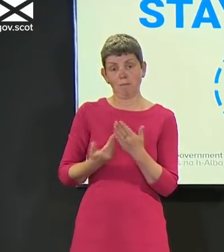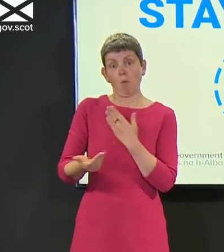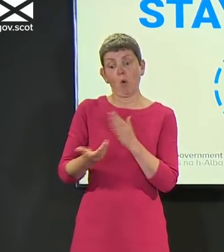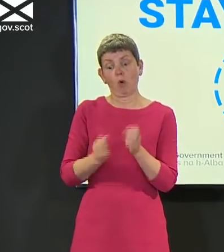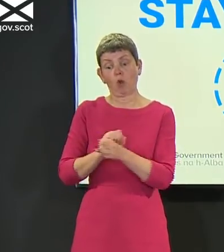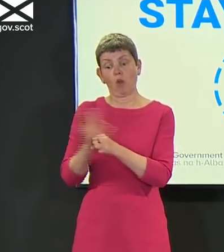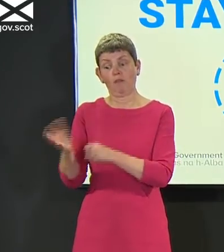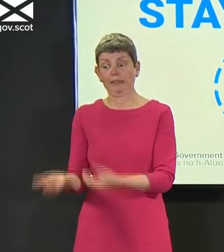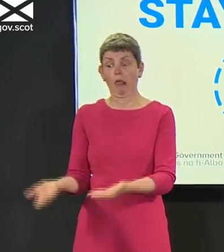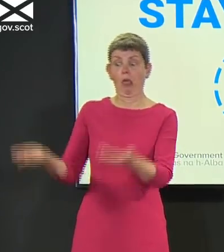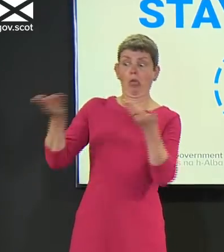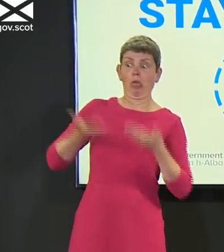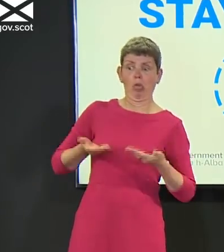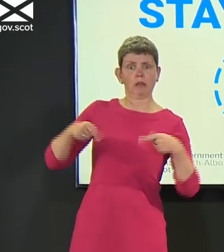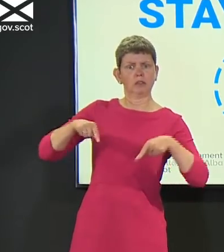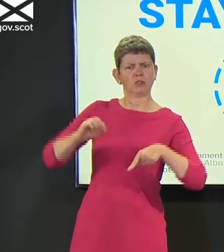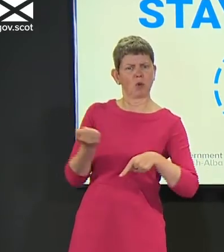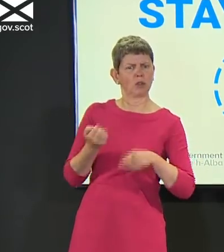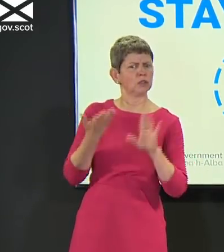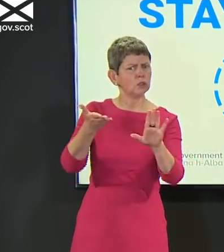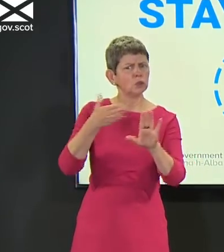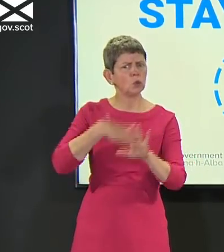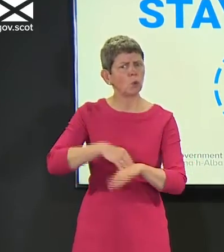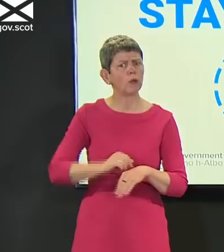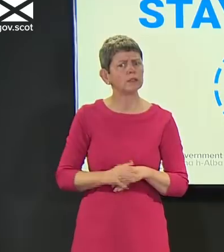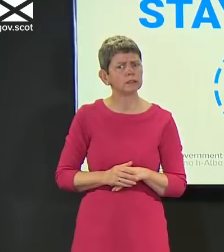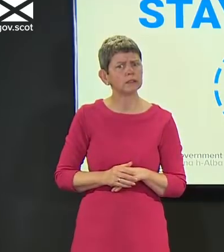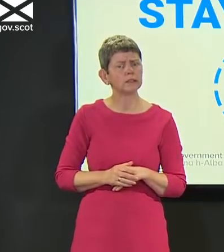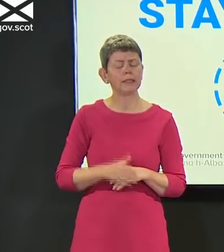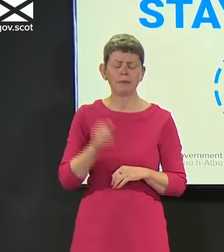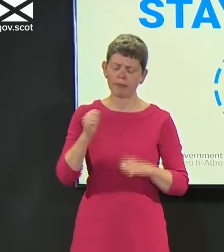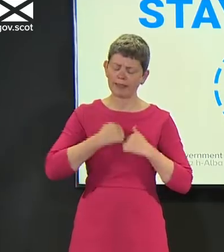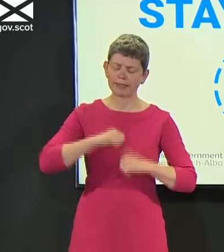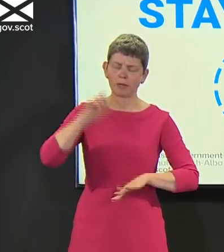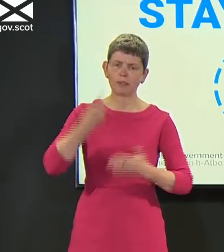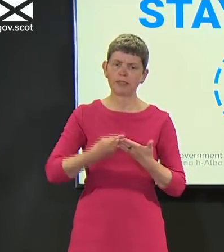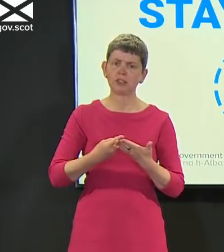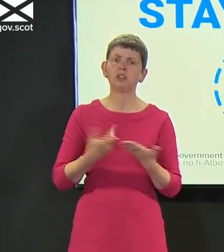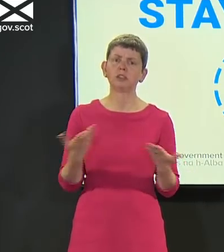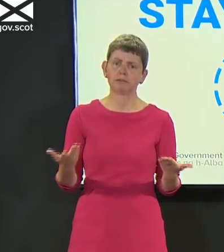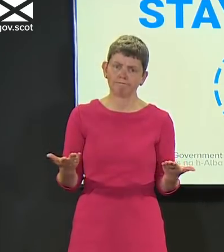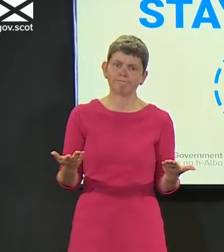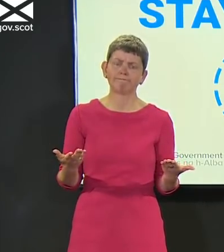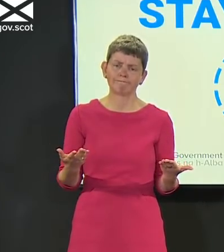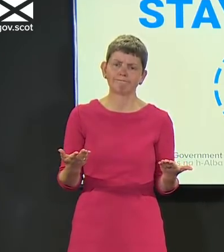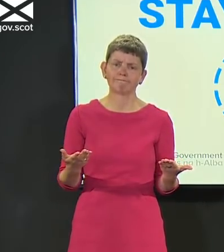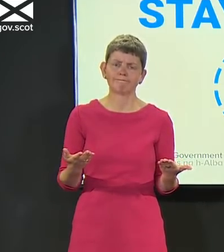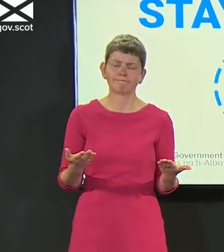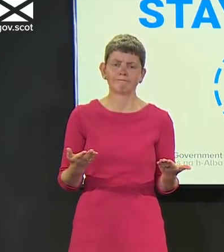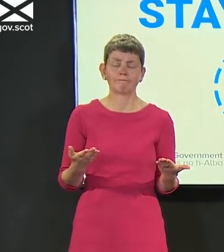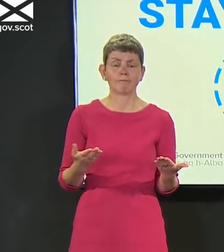just the the balance judgments we have to make so we you know barring unforeseen developments